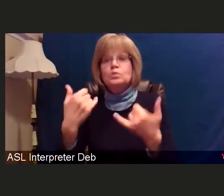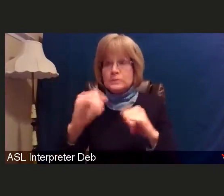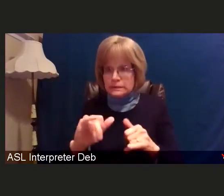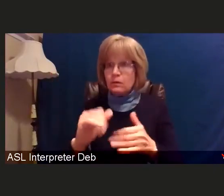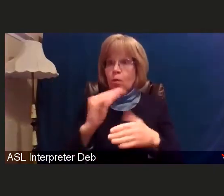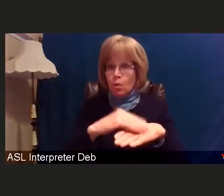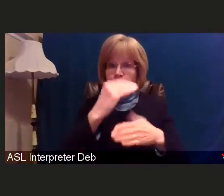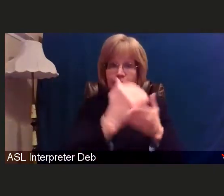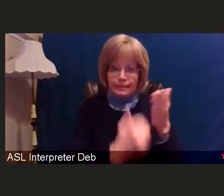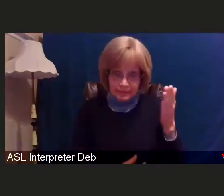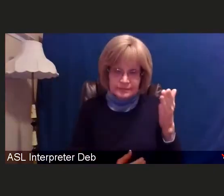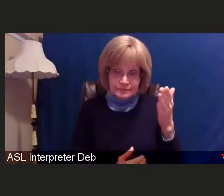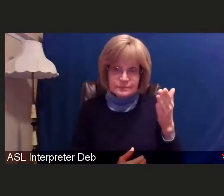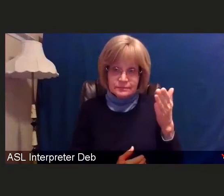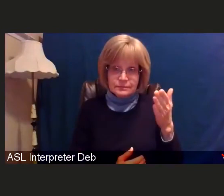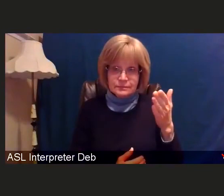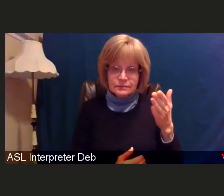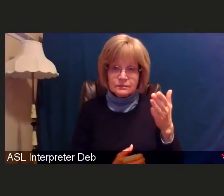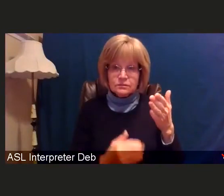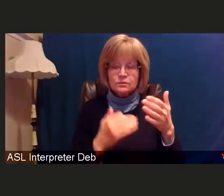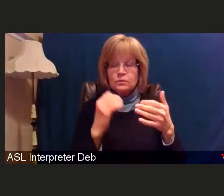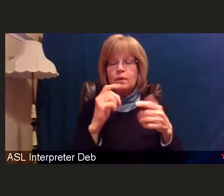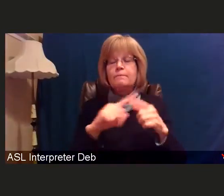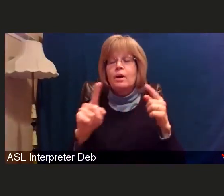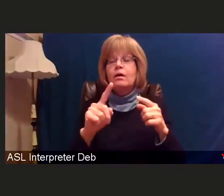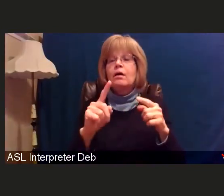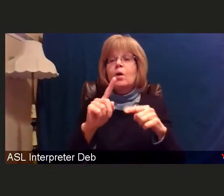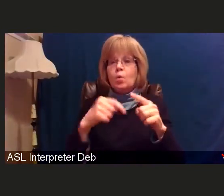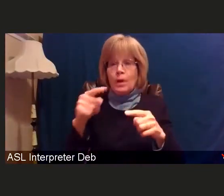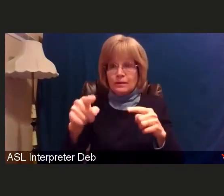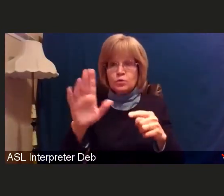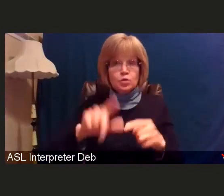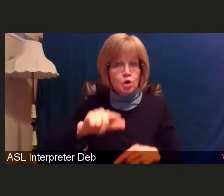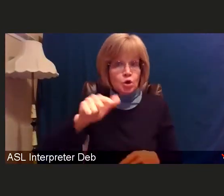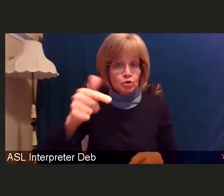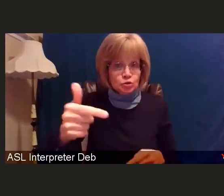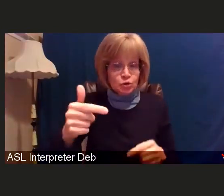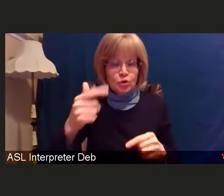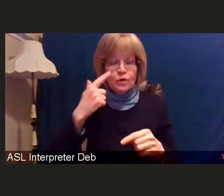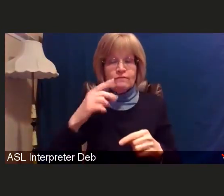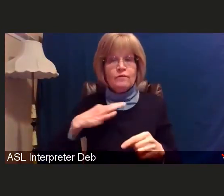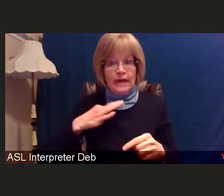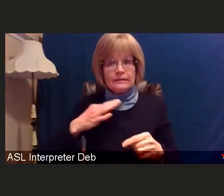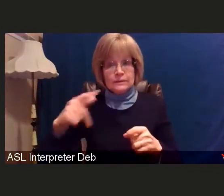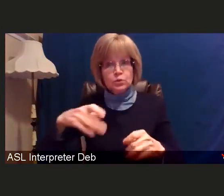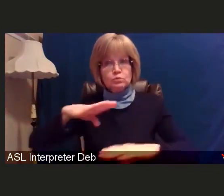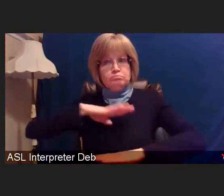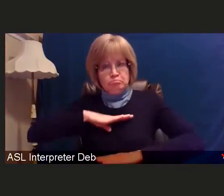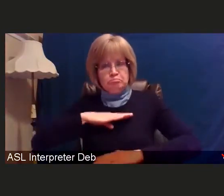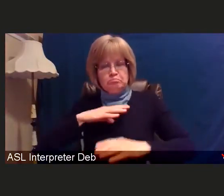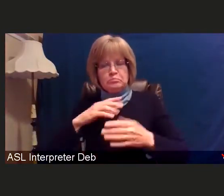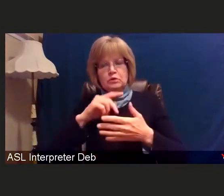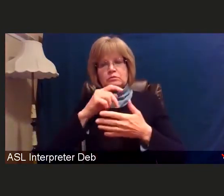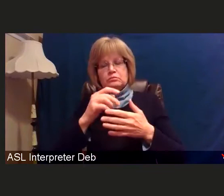when you do become eligible for the vaccine, at that time, you will then go through the list again,